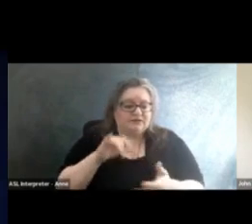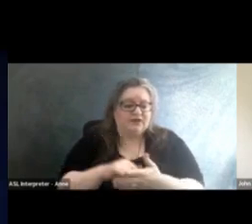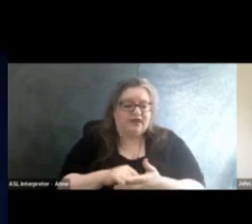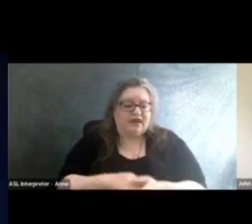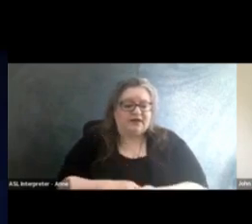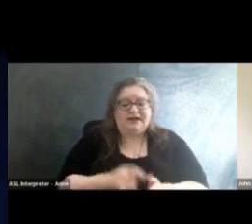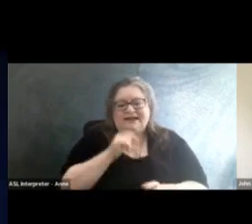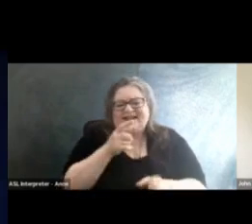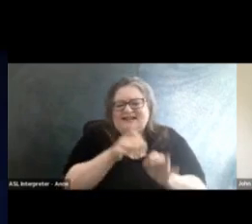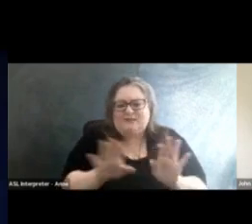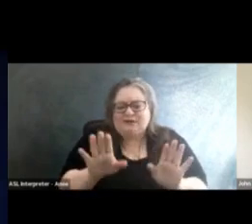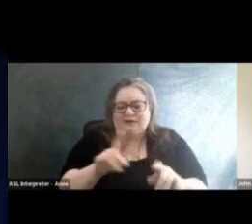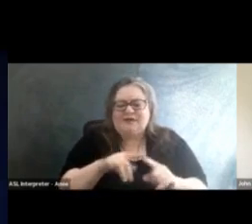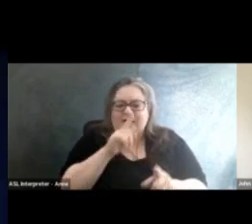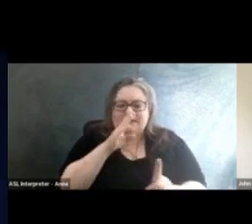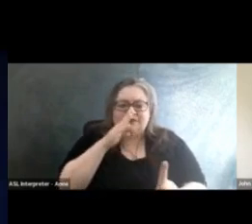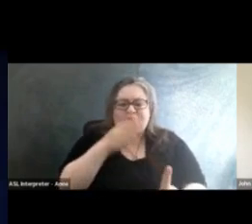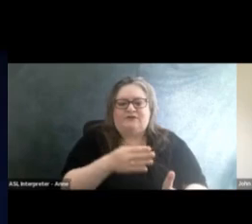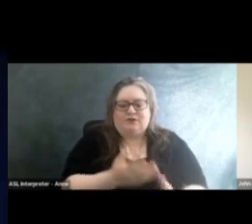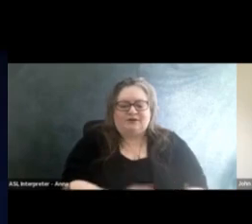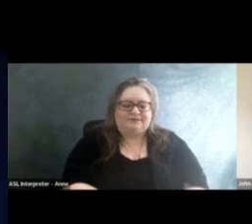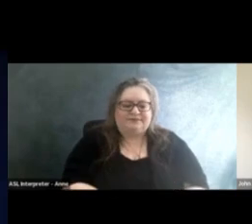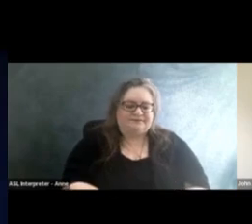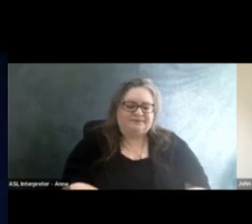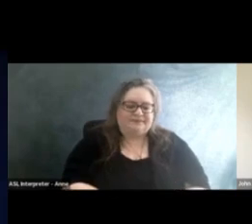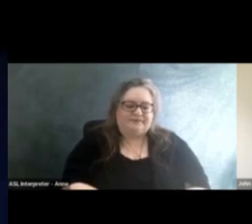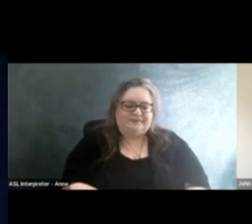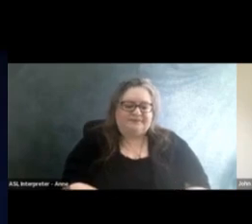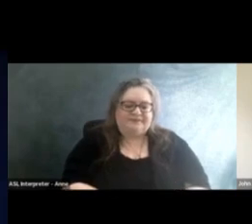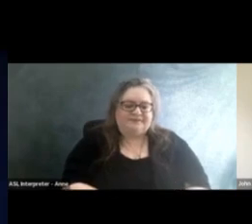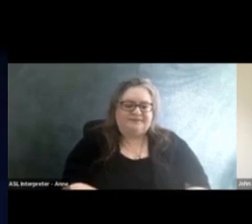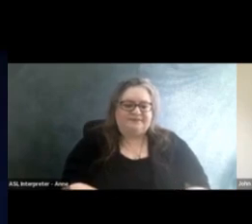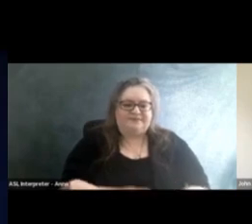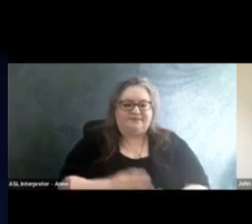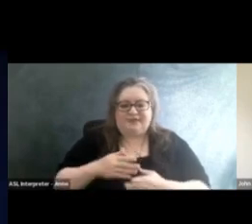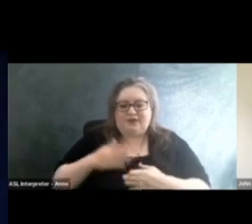simple, but it's straightforward. And that's the conclusion of which is this. And